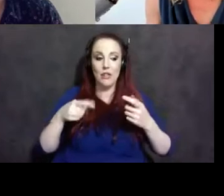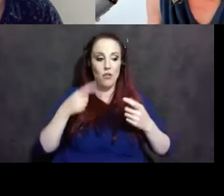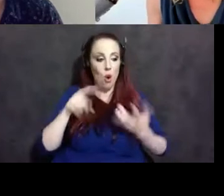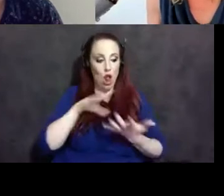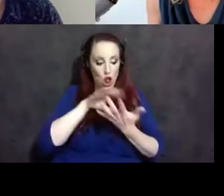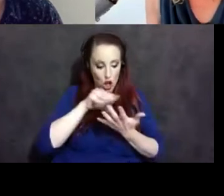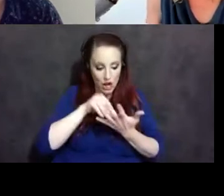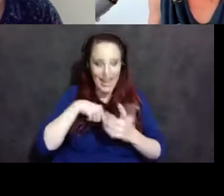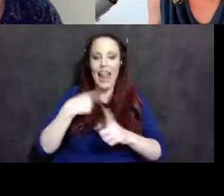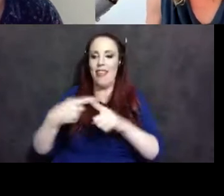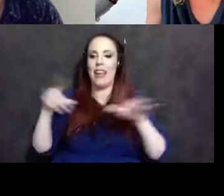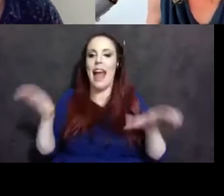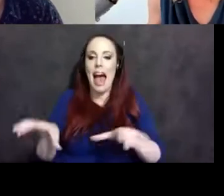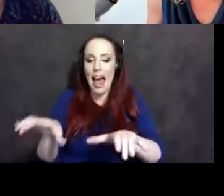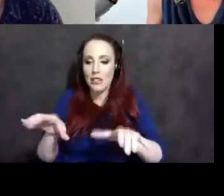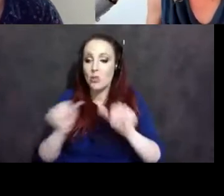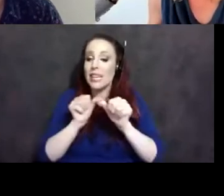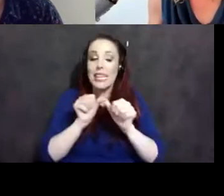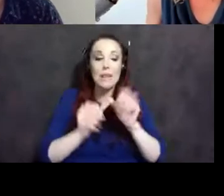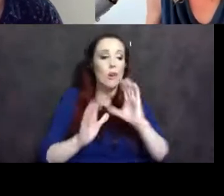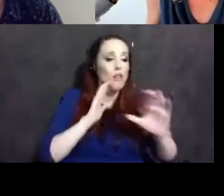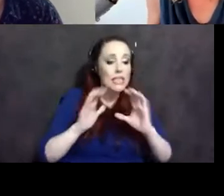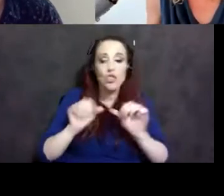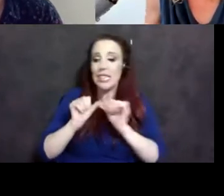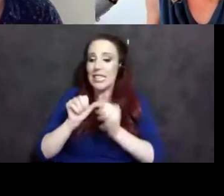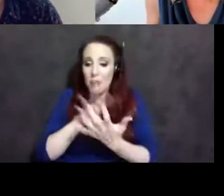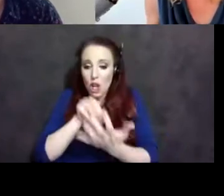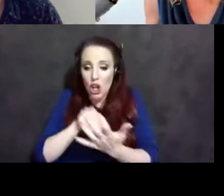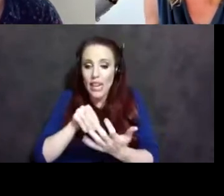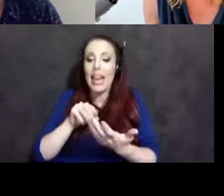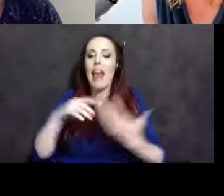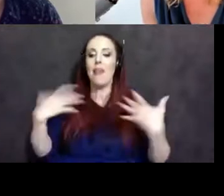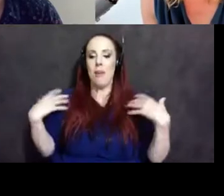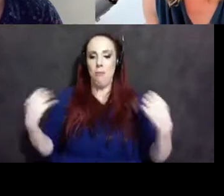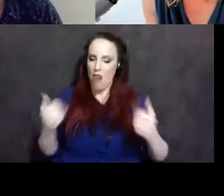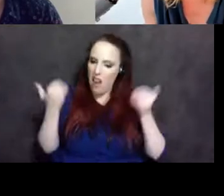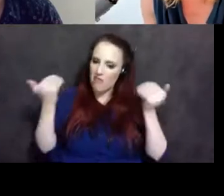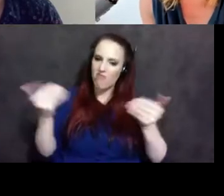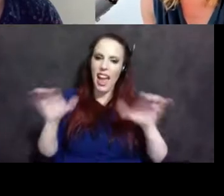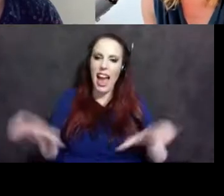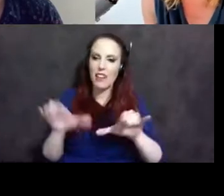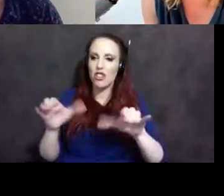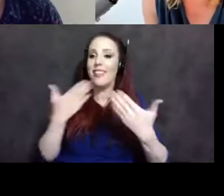So keep the conversations going, keep the learning going, and also, be brave and take new action. Thanks everybody for joining us today.